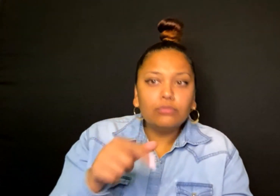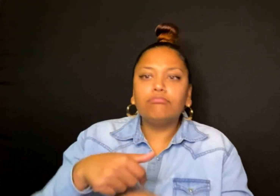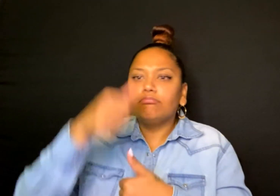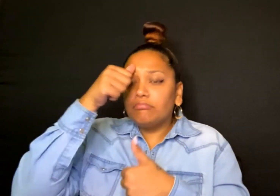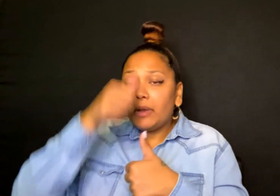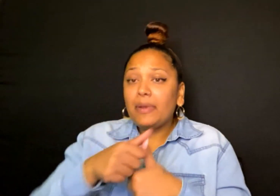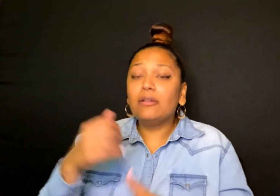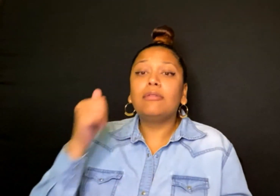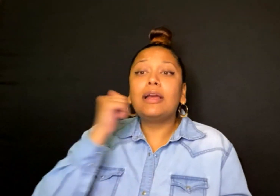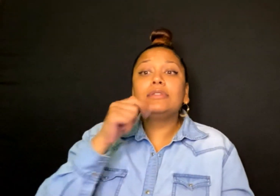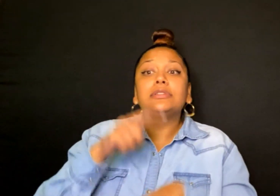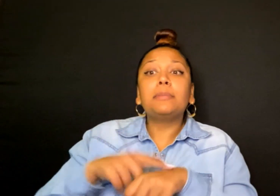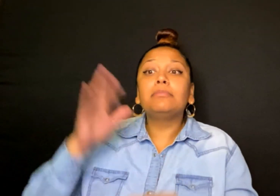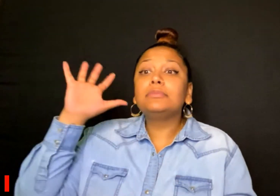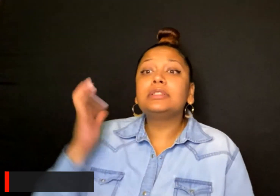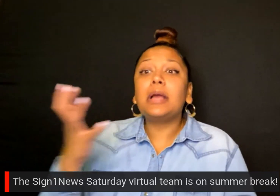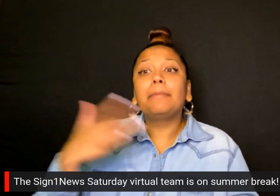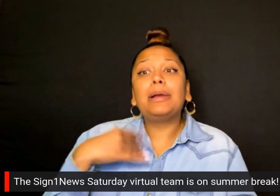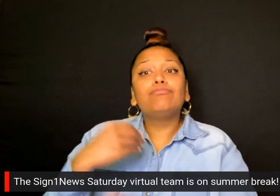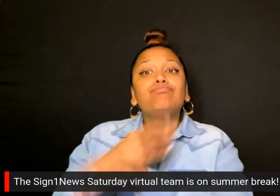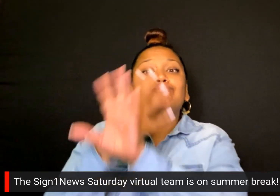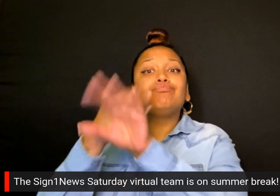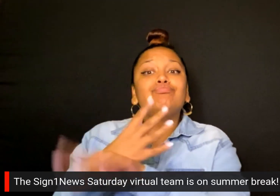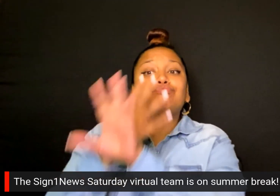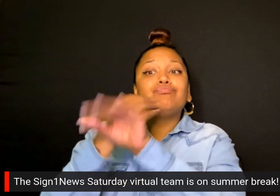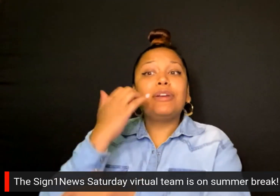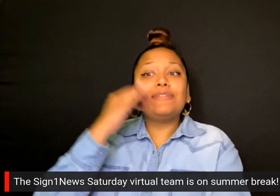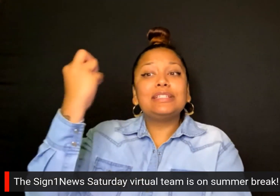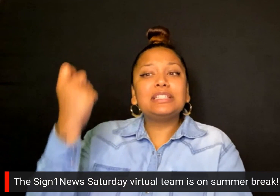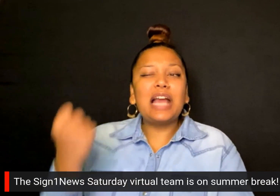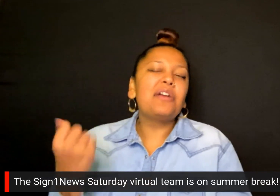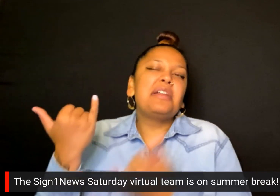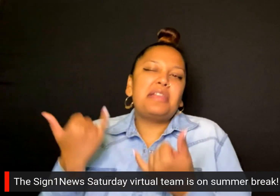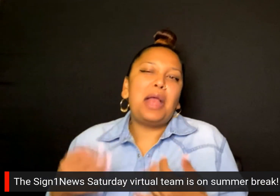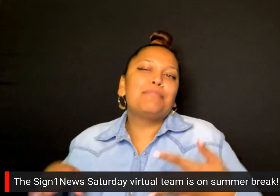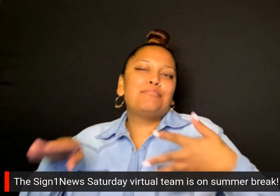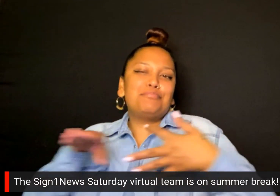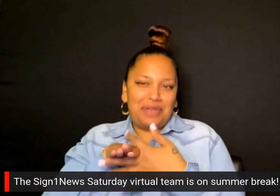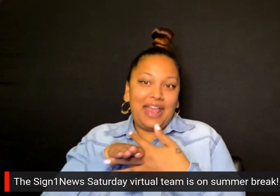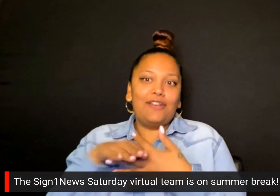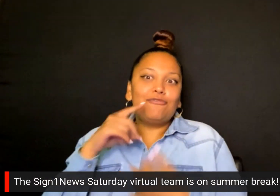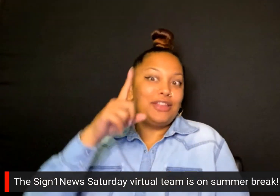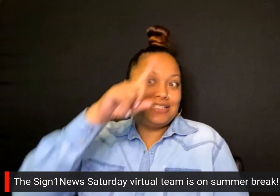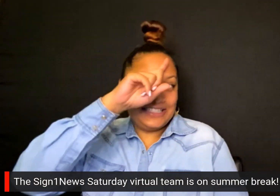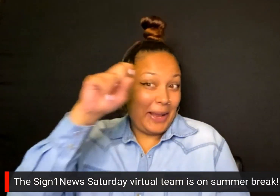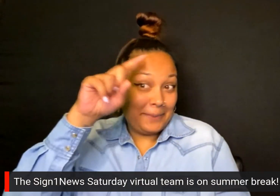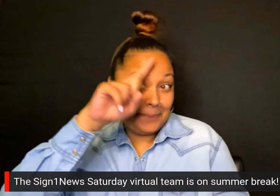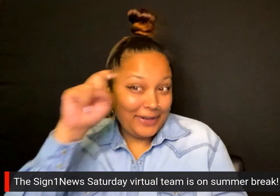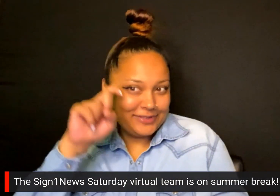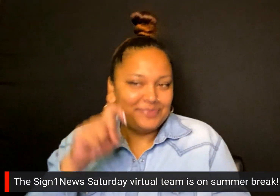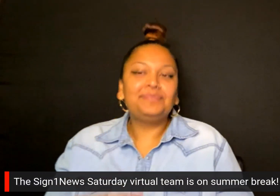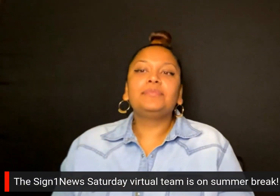and a reminder the Sign1News Saturday virtual show is taking a break for the summer we will see you